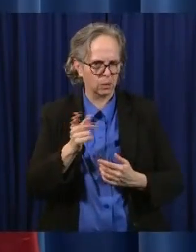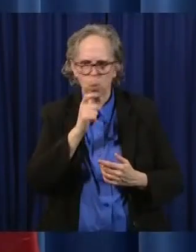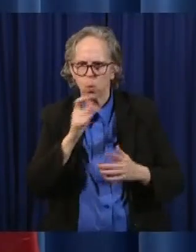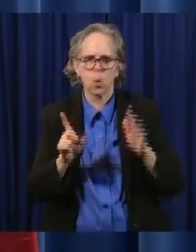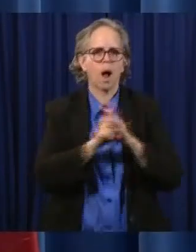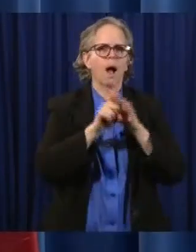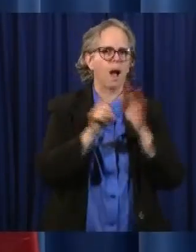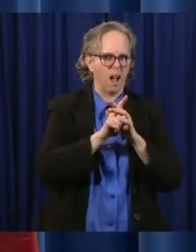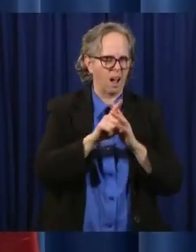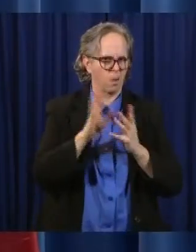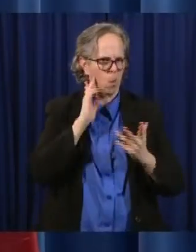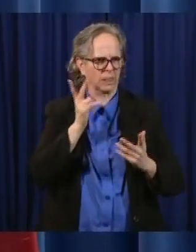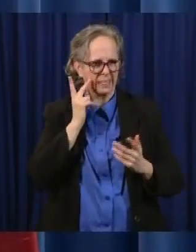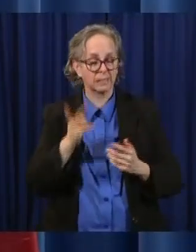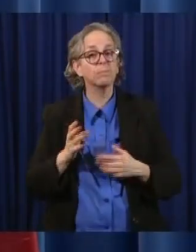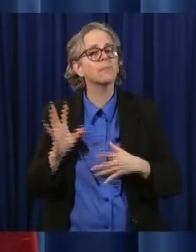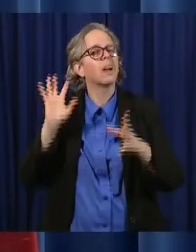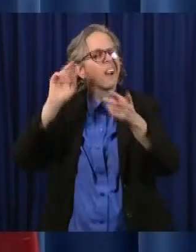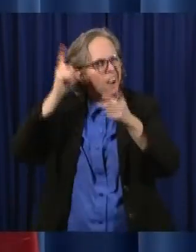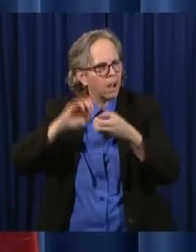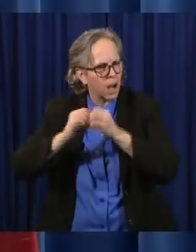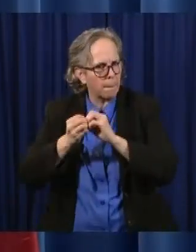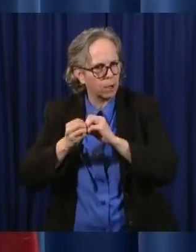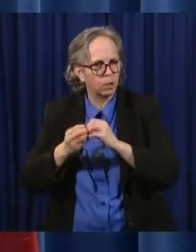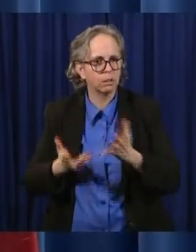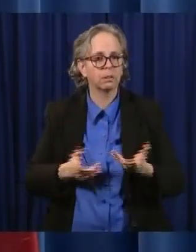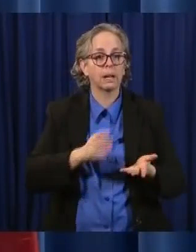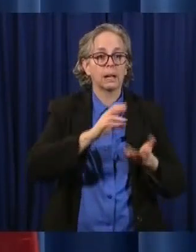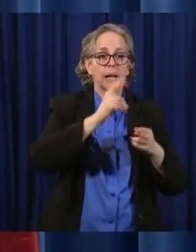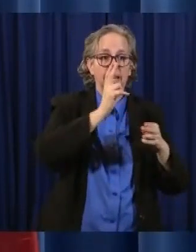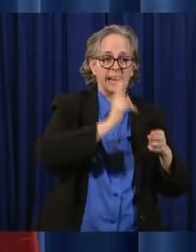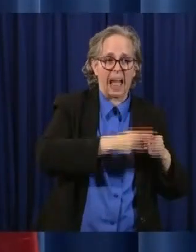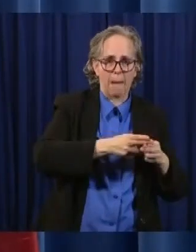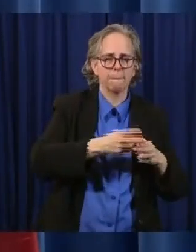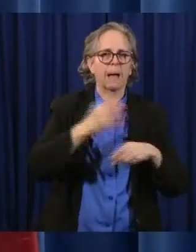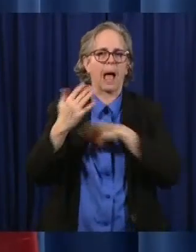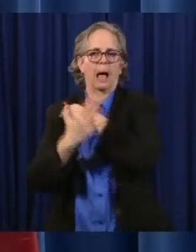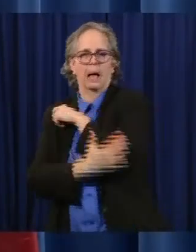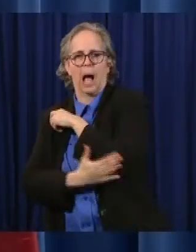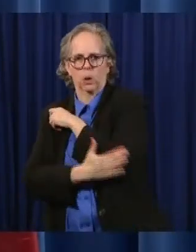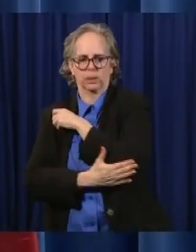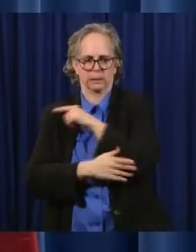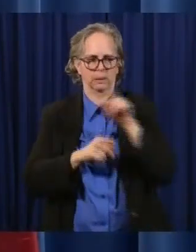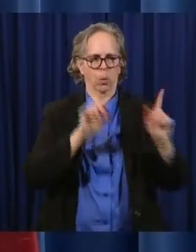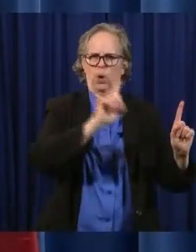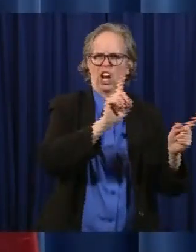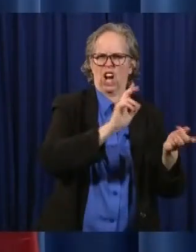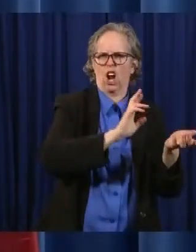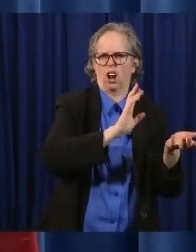THE NEW CASES THAT HAVE JUST ARISEN IN THAT LAST REPORTING PERIOD.